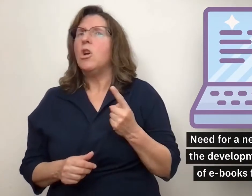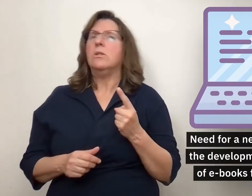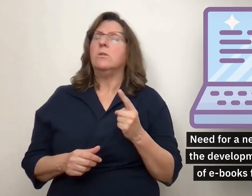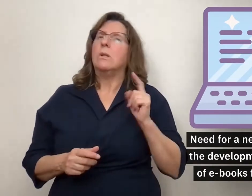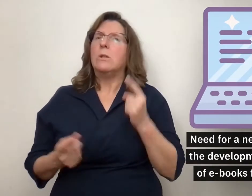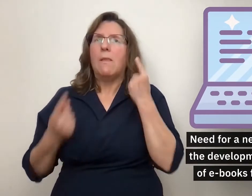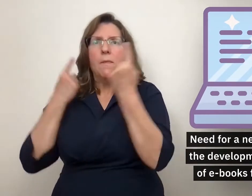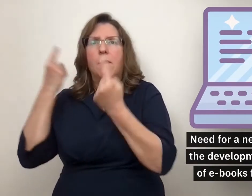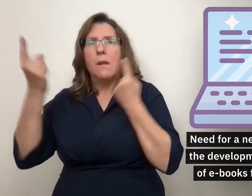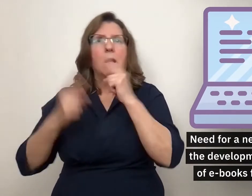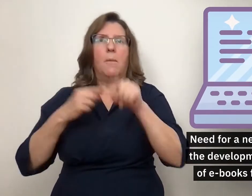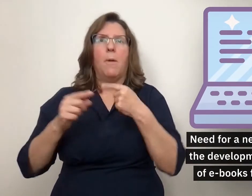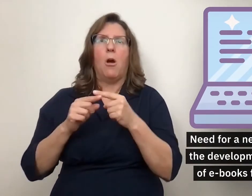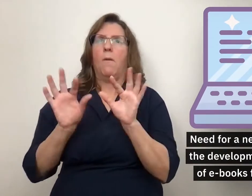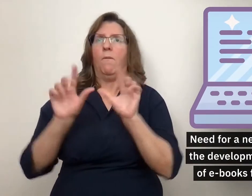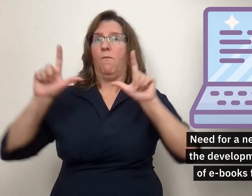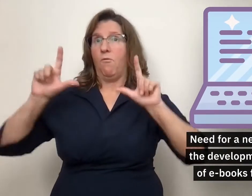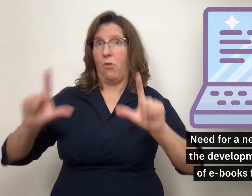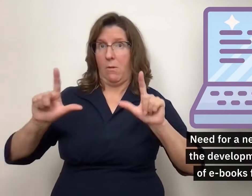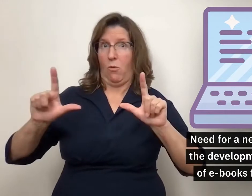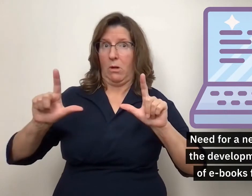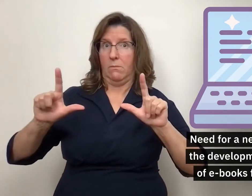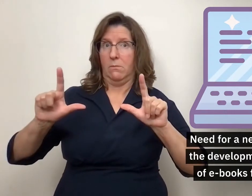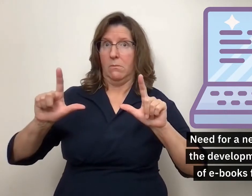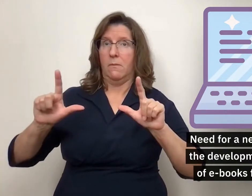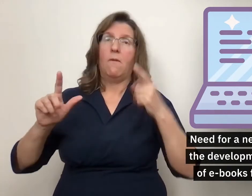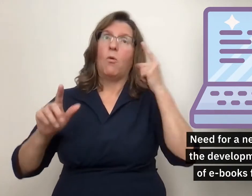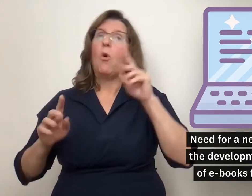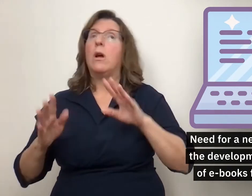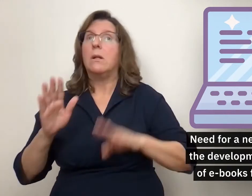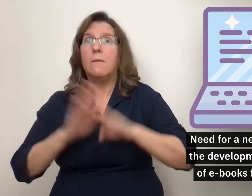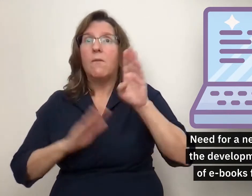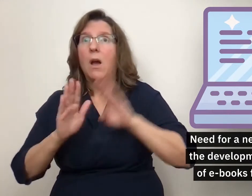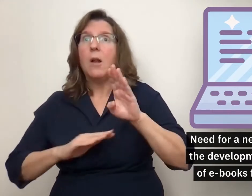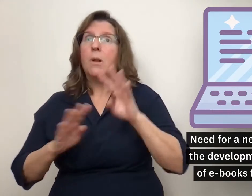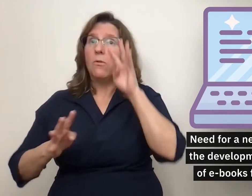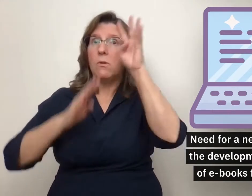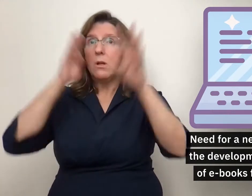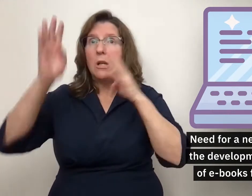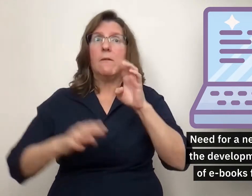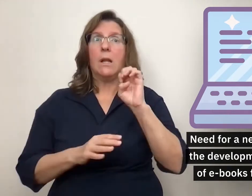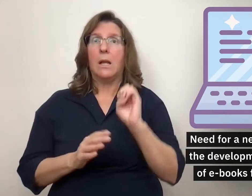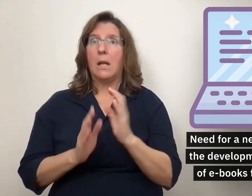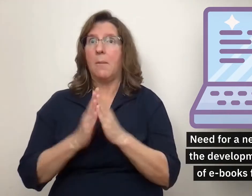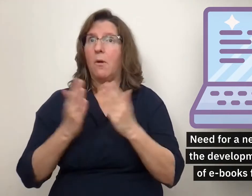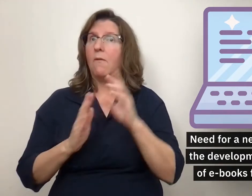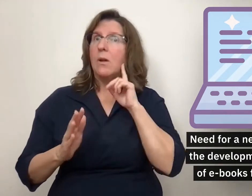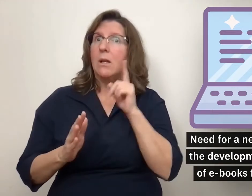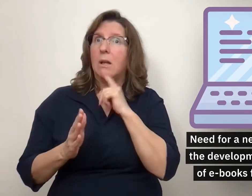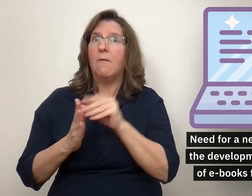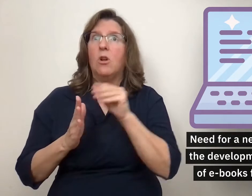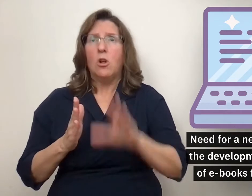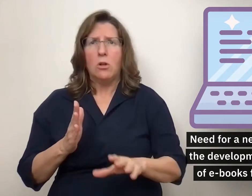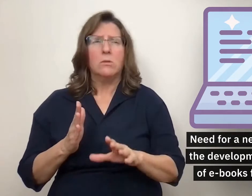To begin, we need to look at the framework used in the creation of e-books for deaf learners.